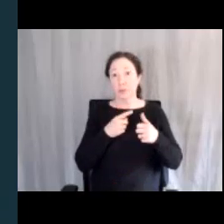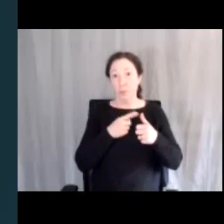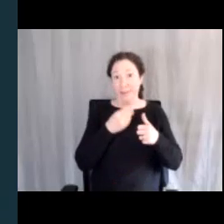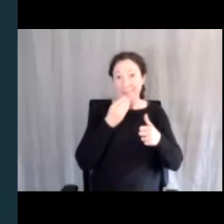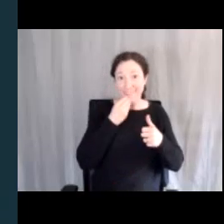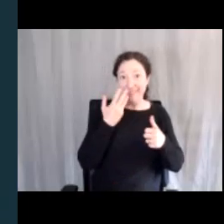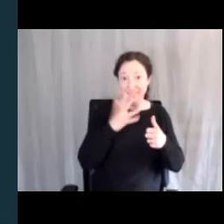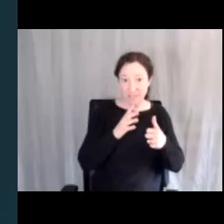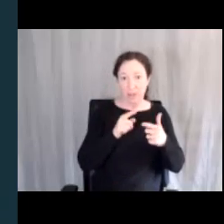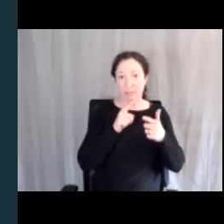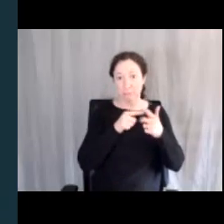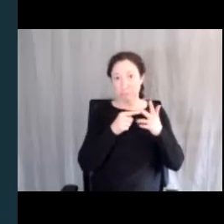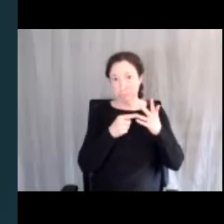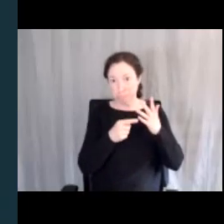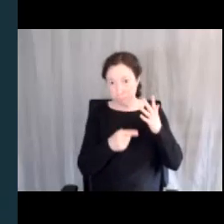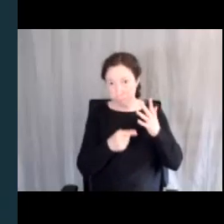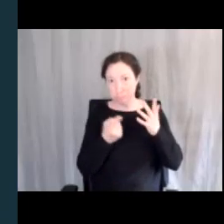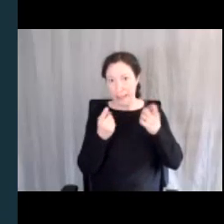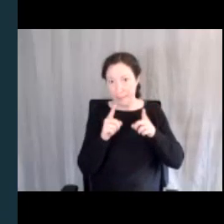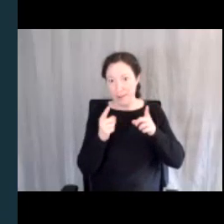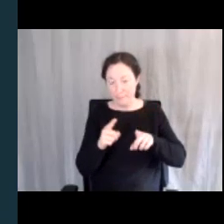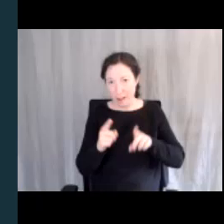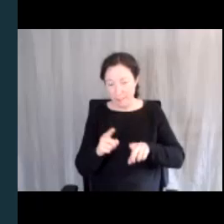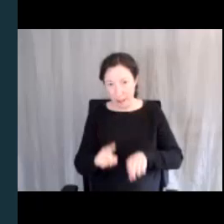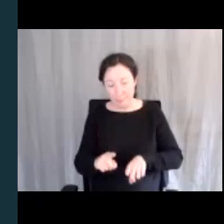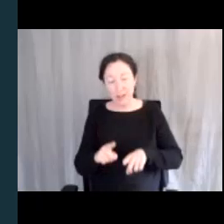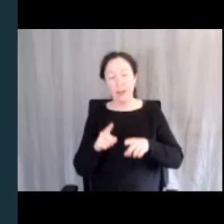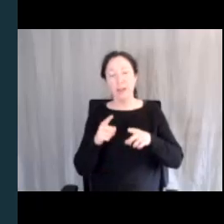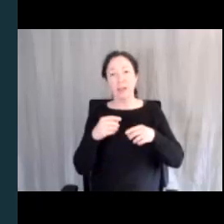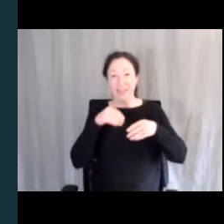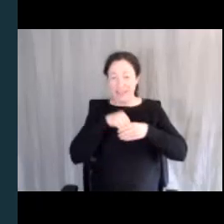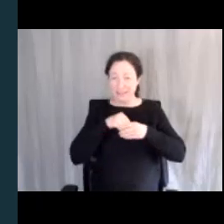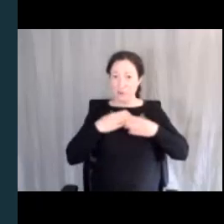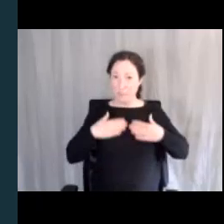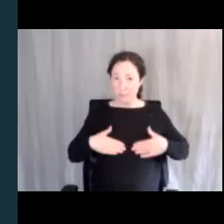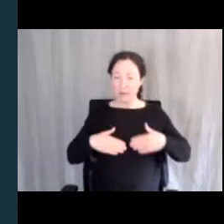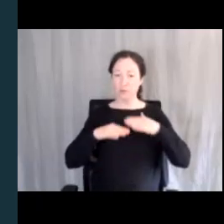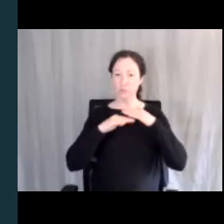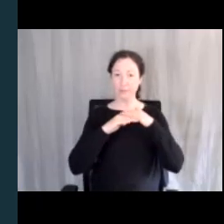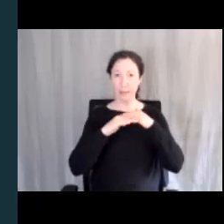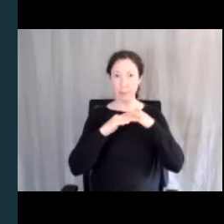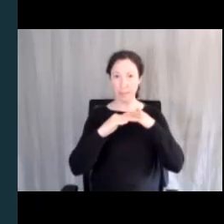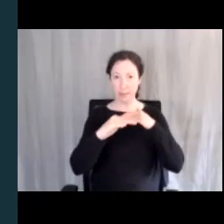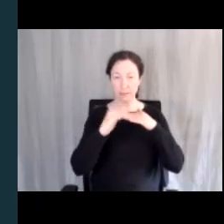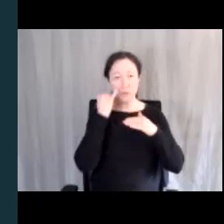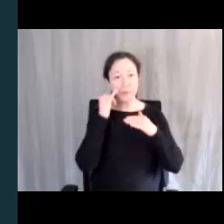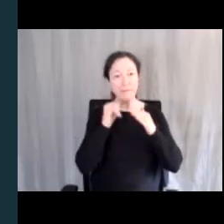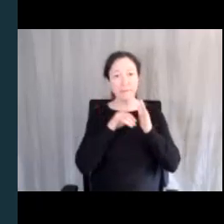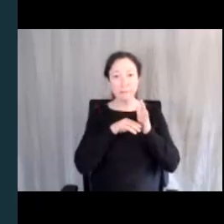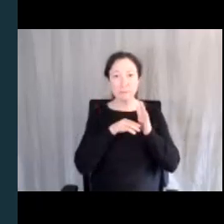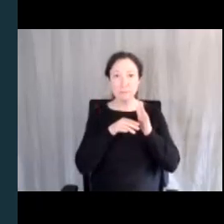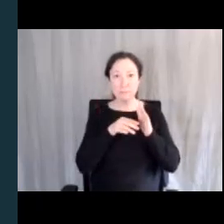happening after the fact to stabilize blood glucose. And so if you just have a little bit of sugar, people are like, I don't know why I'm gaining weight. I just have a little bit of this